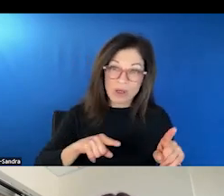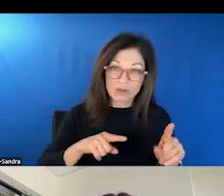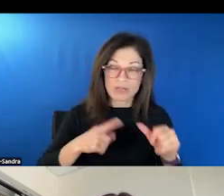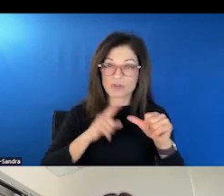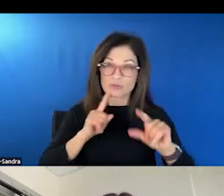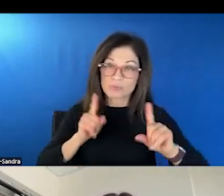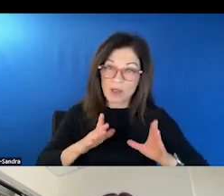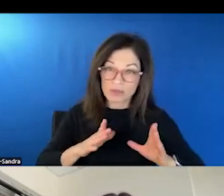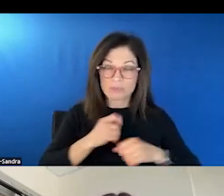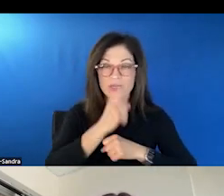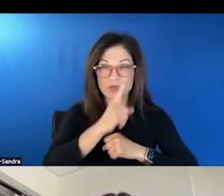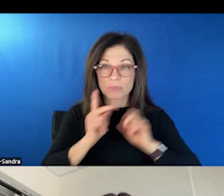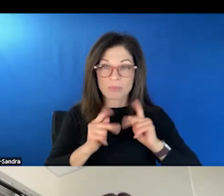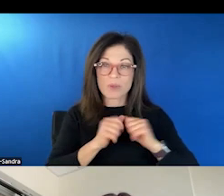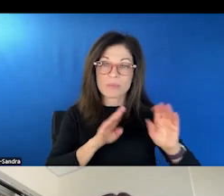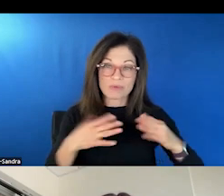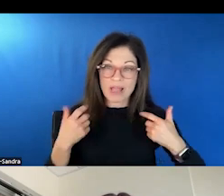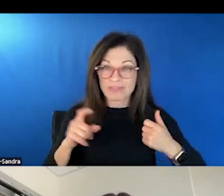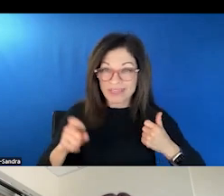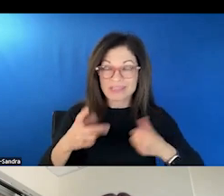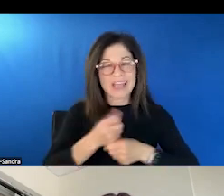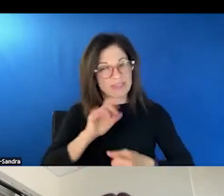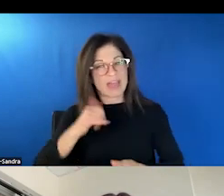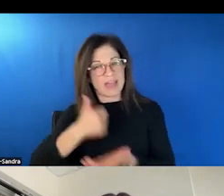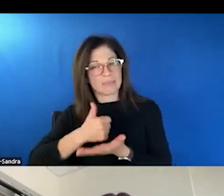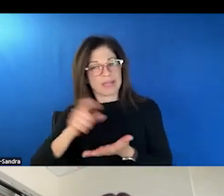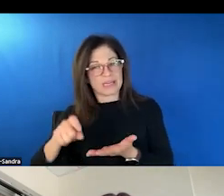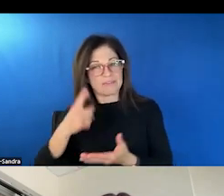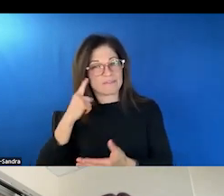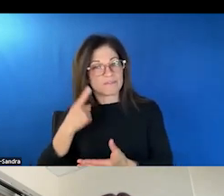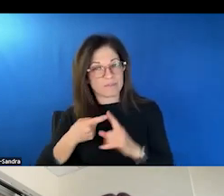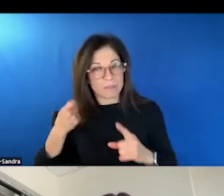BEHAVIORAL HEALTH NEEDS GET THE HELP THEY NEED. BOTH THE 988 AND 91 SYSTEMS